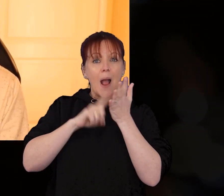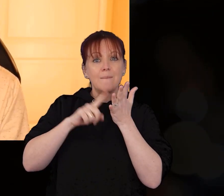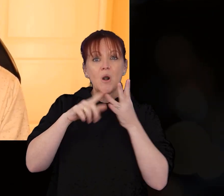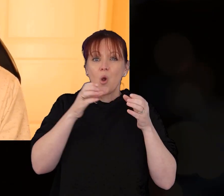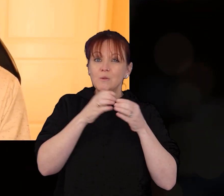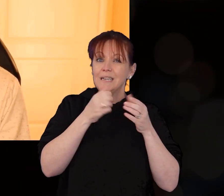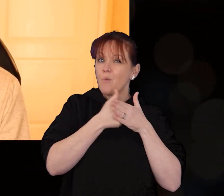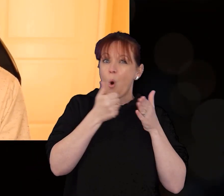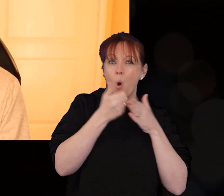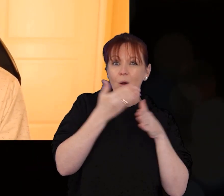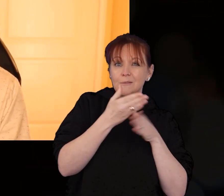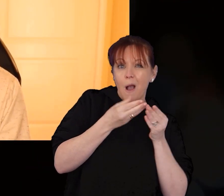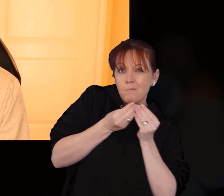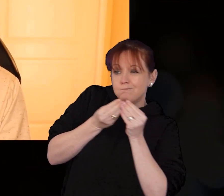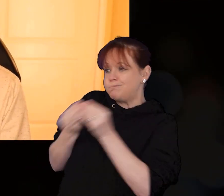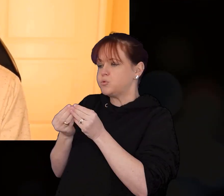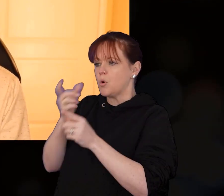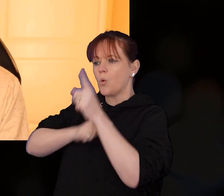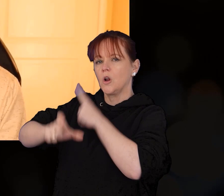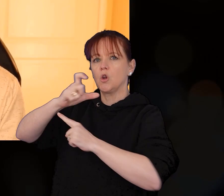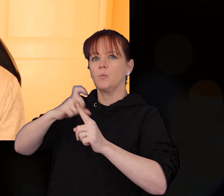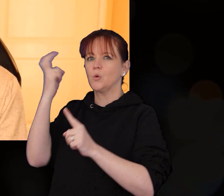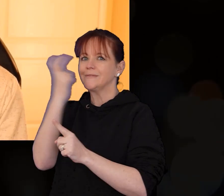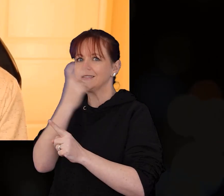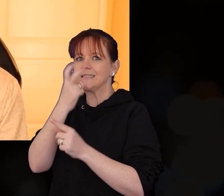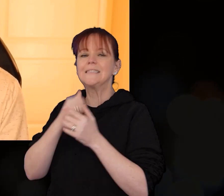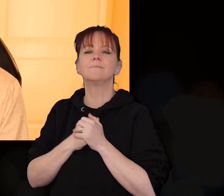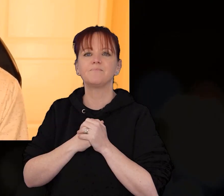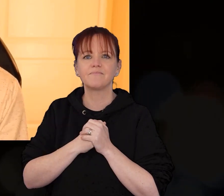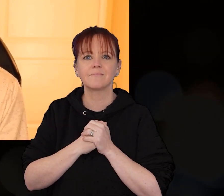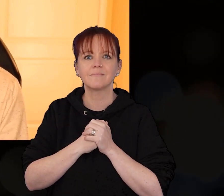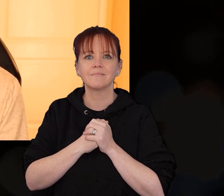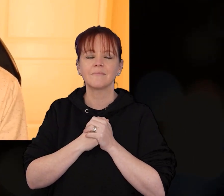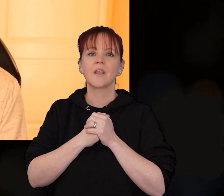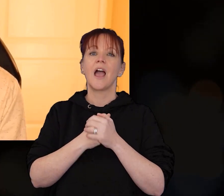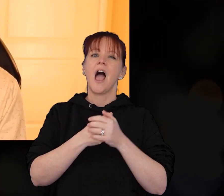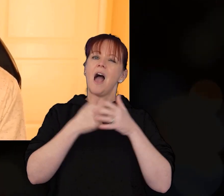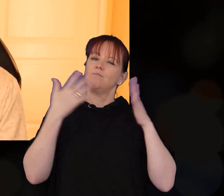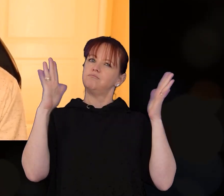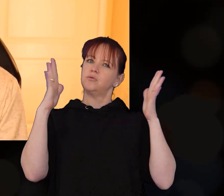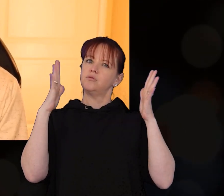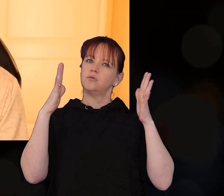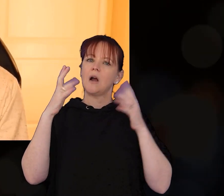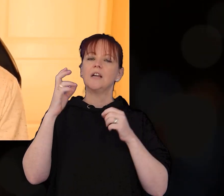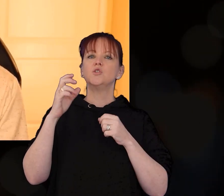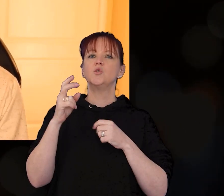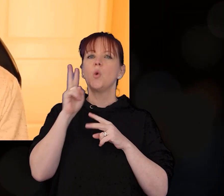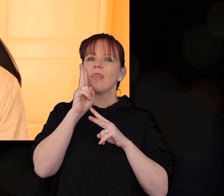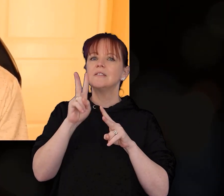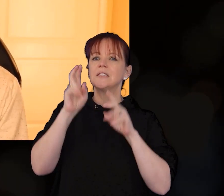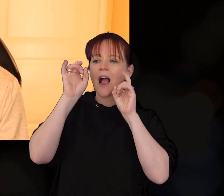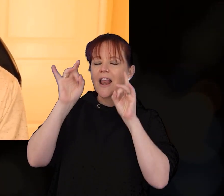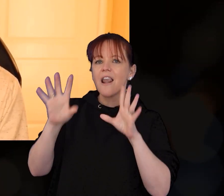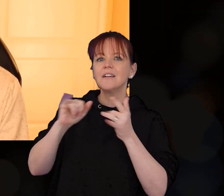Huge shout out to the Sightless Slayers Discord, you all played a crucial part in helping shape the most blind accessible action RPG yet.